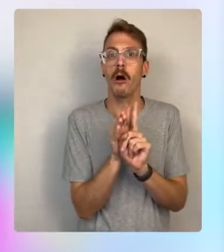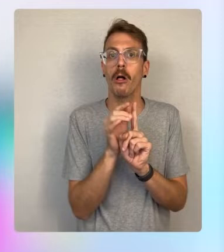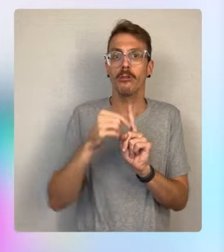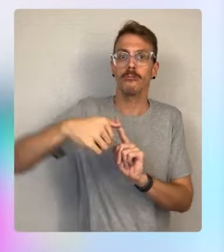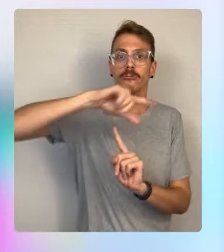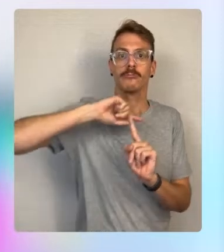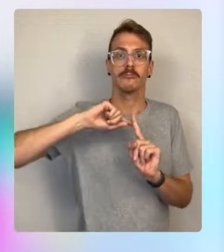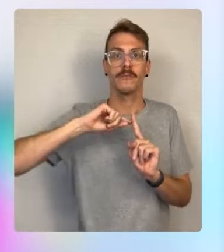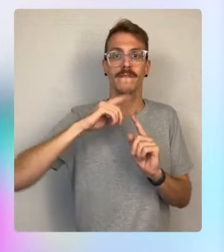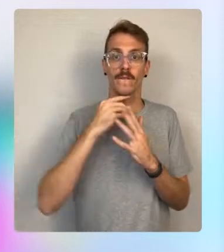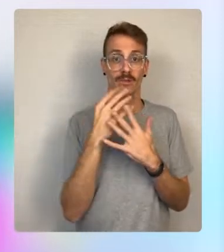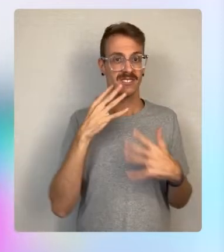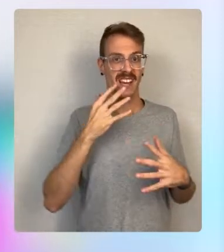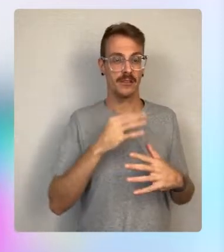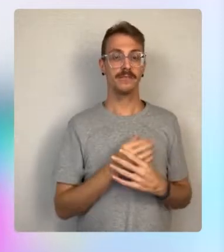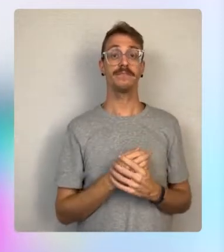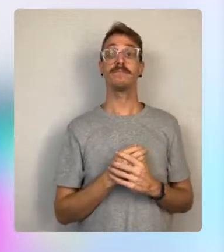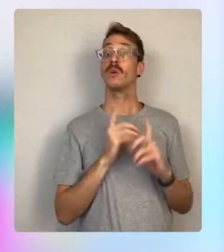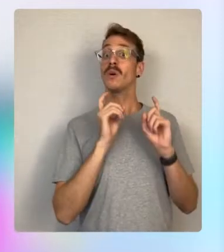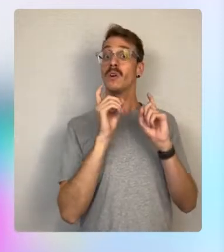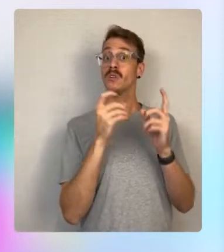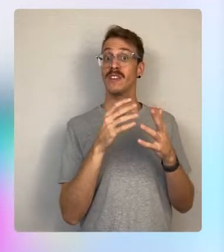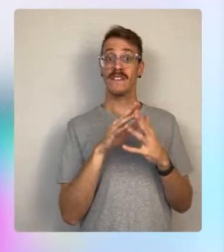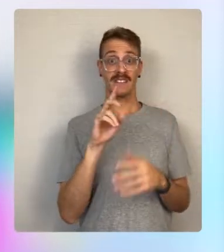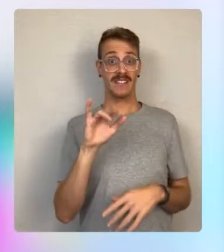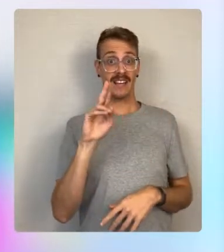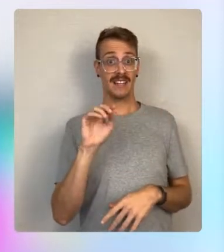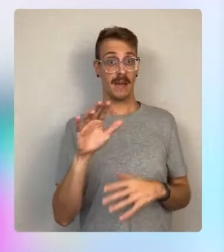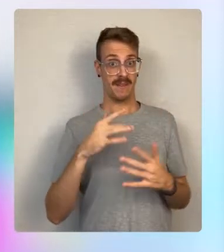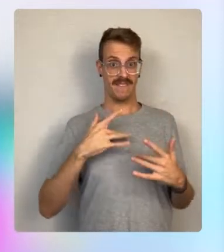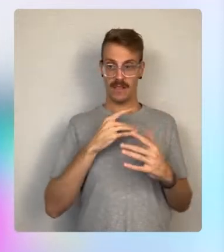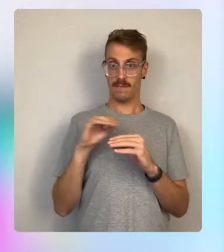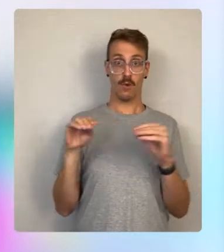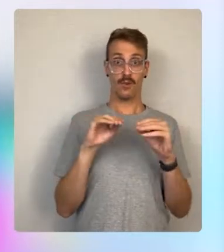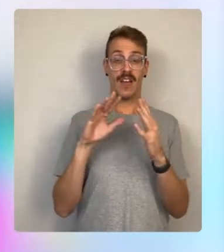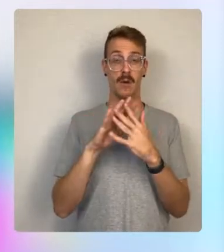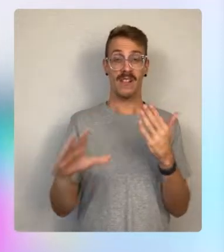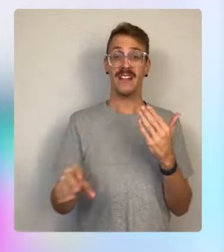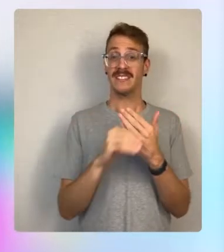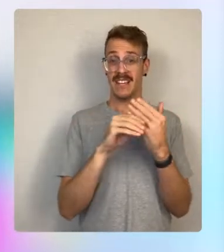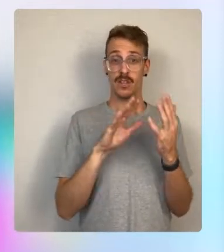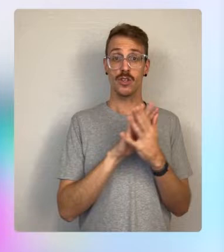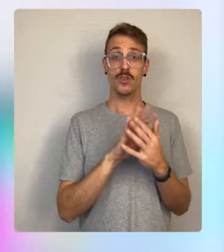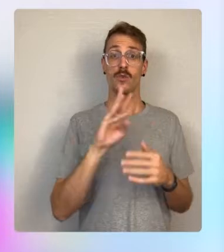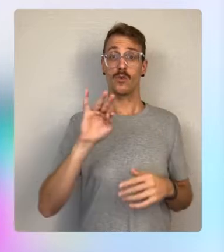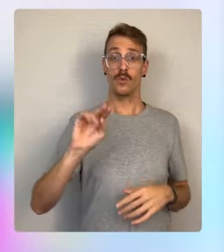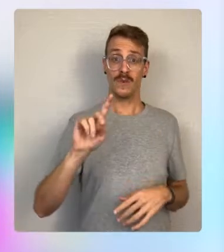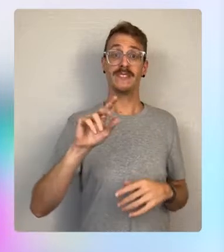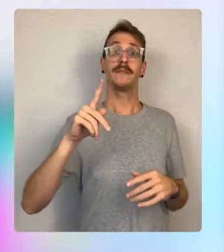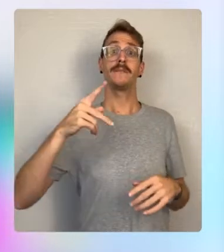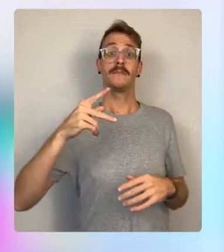To give the player a dynamic sense of motion, I have attached a script to drive the wind's pitch and volume based on that player's velocity.